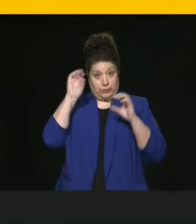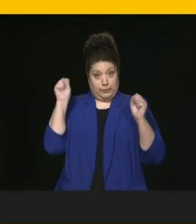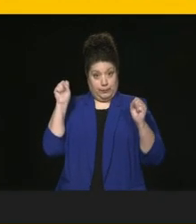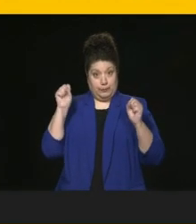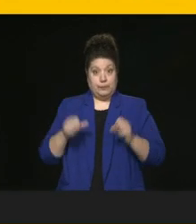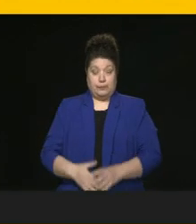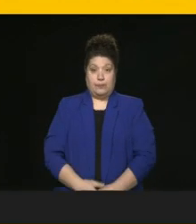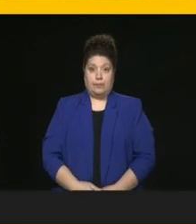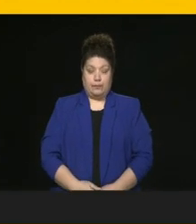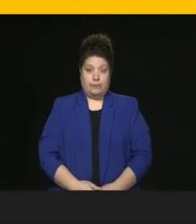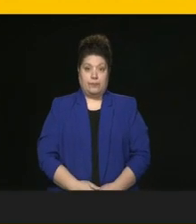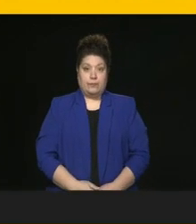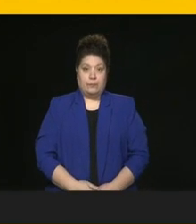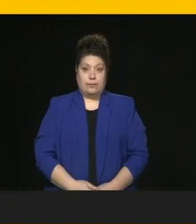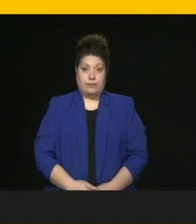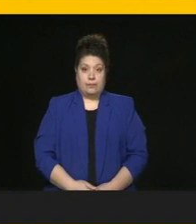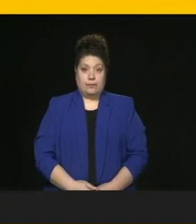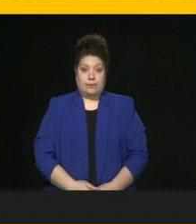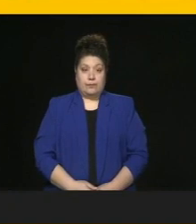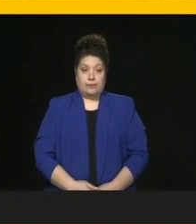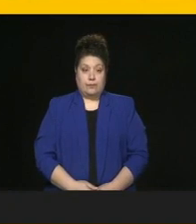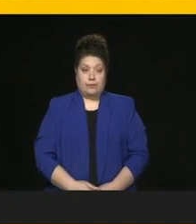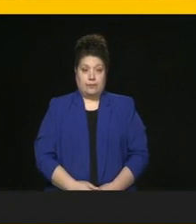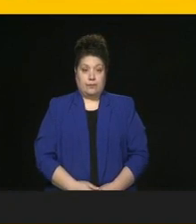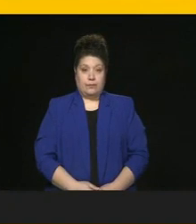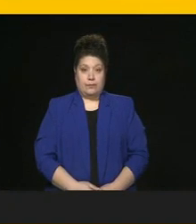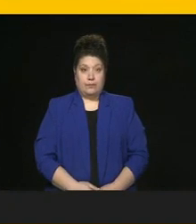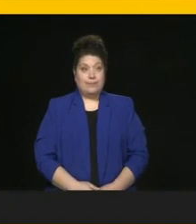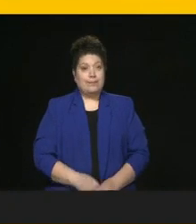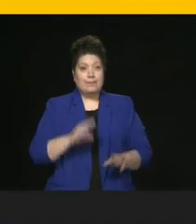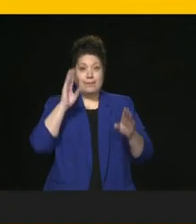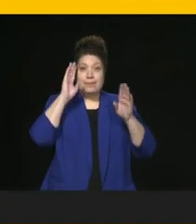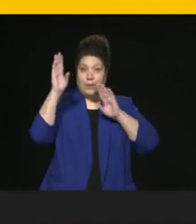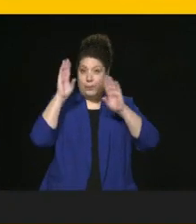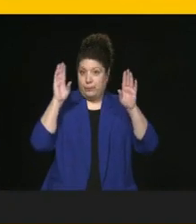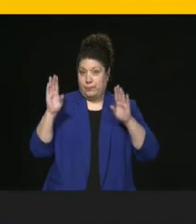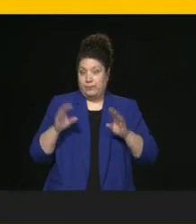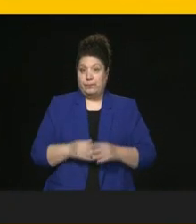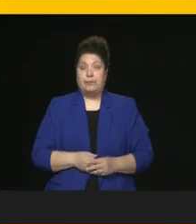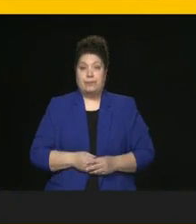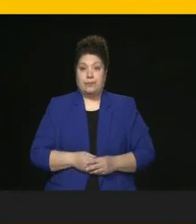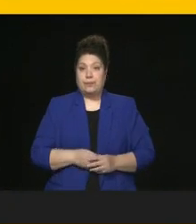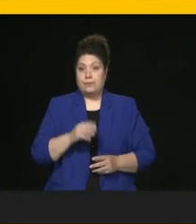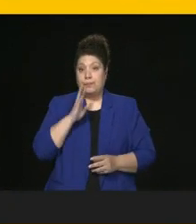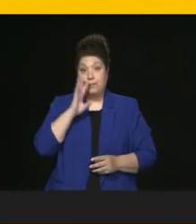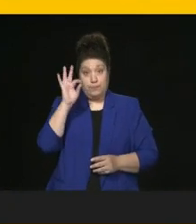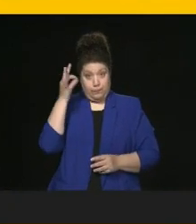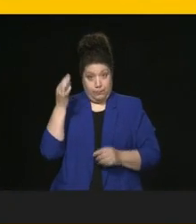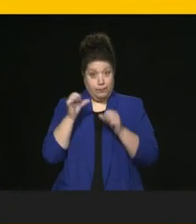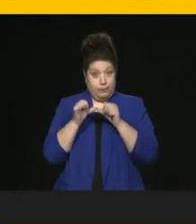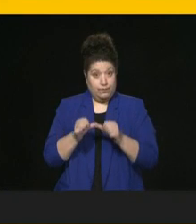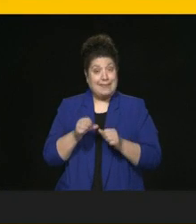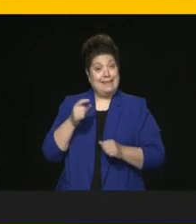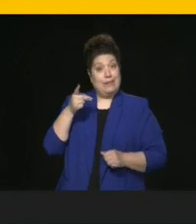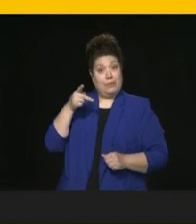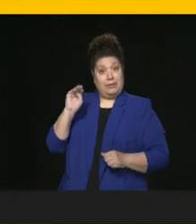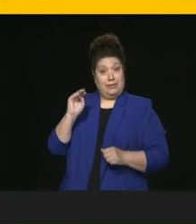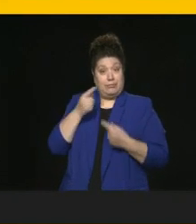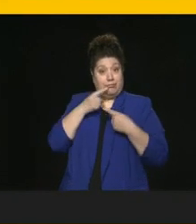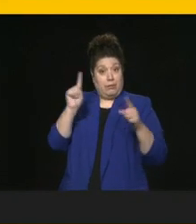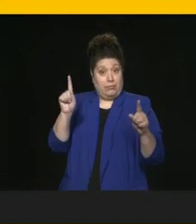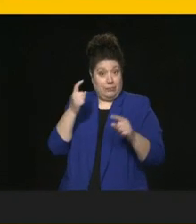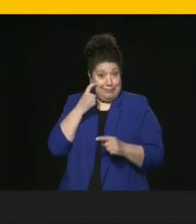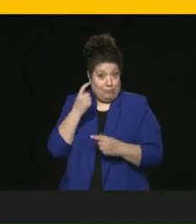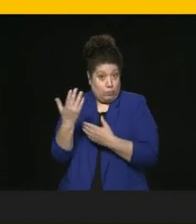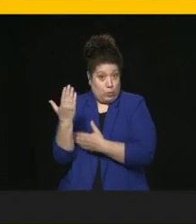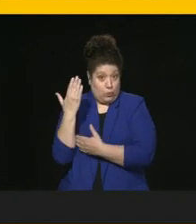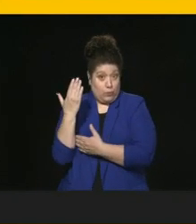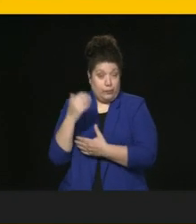Interpreter] NOW WE'LL HEAR FROM